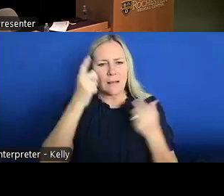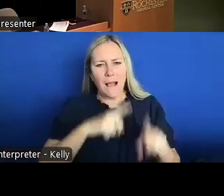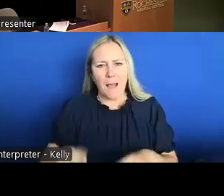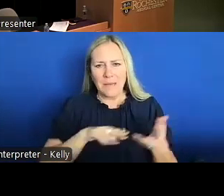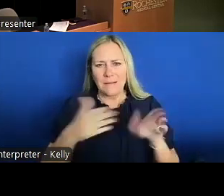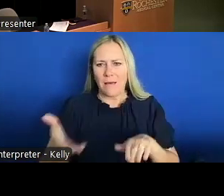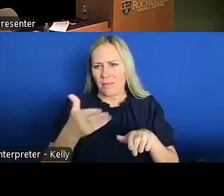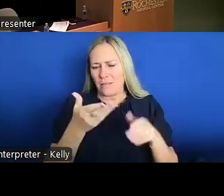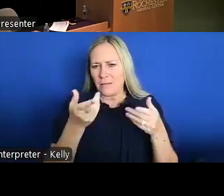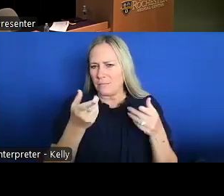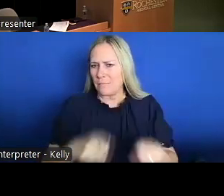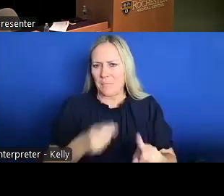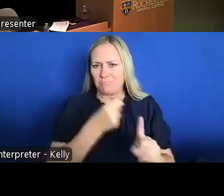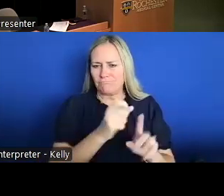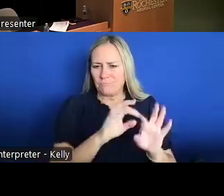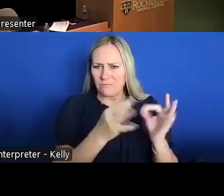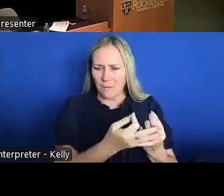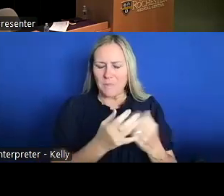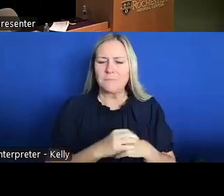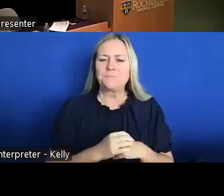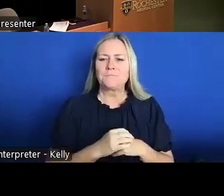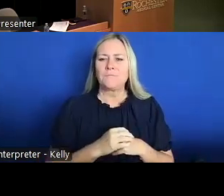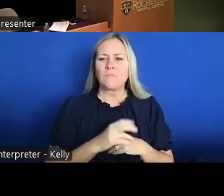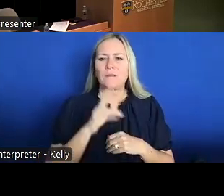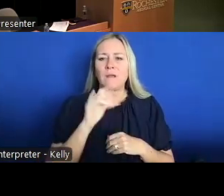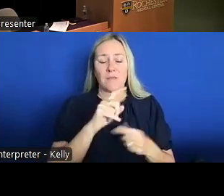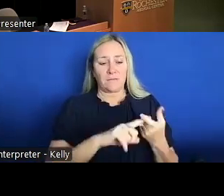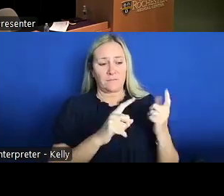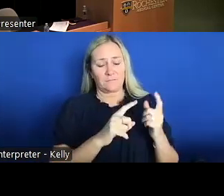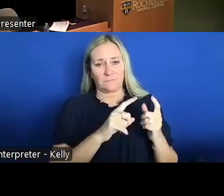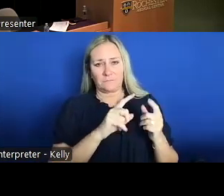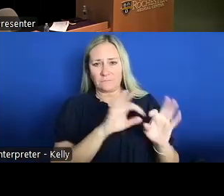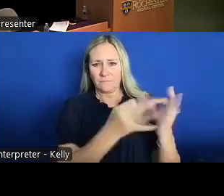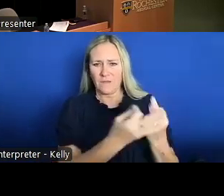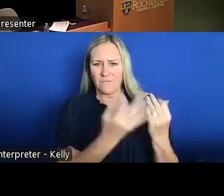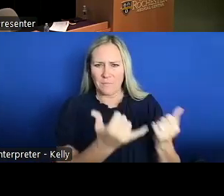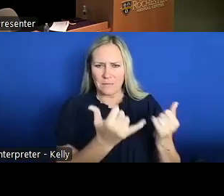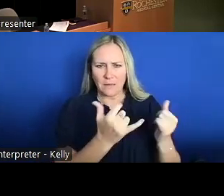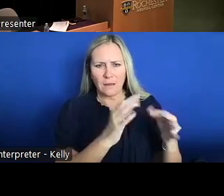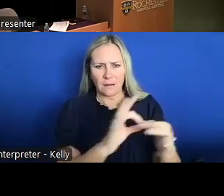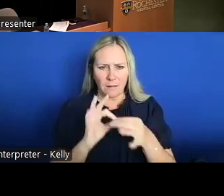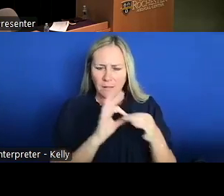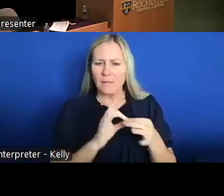kinship networks I think uh family today means many different things I want to ask about that